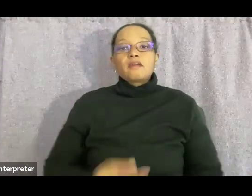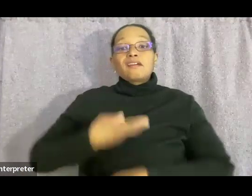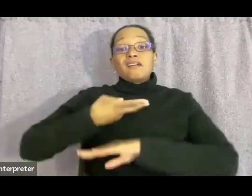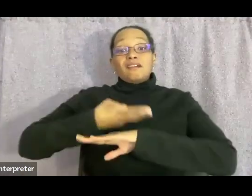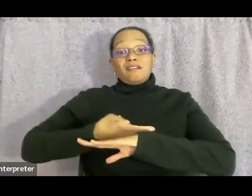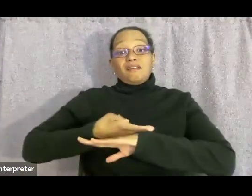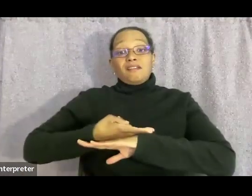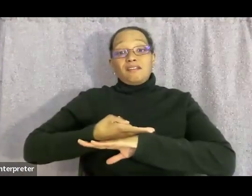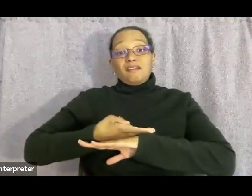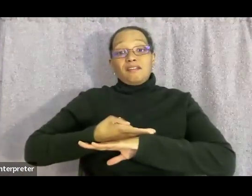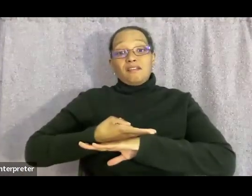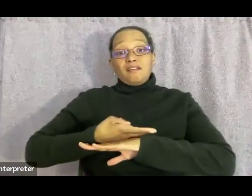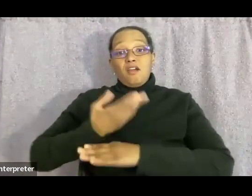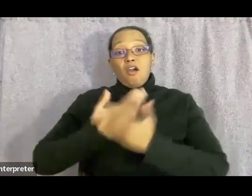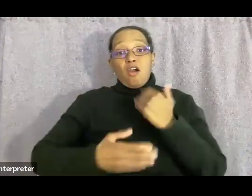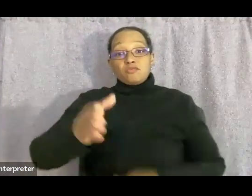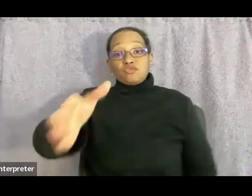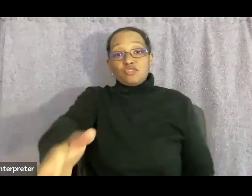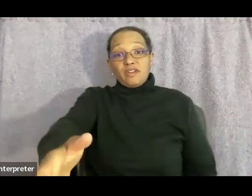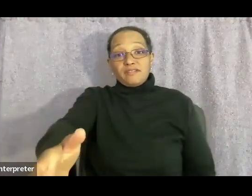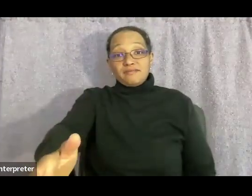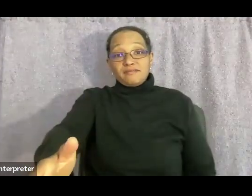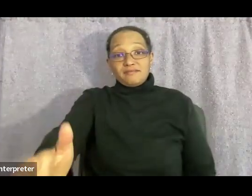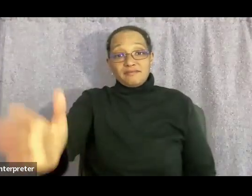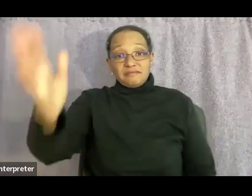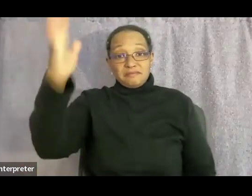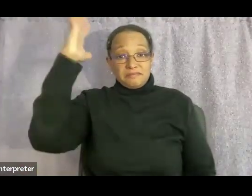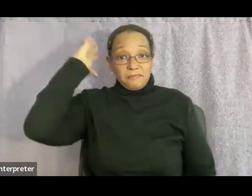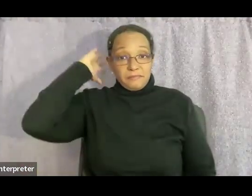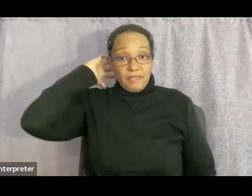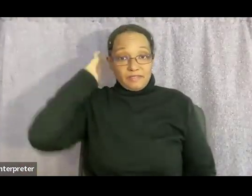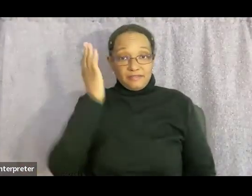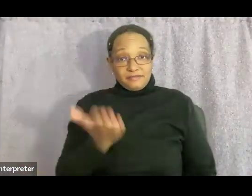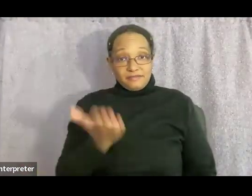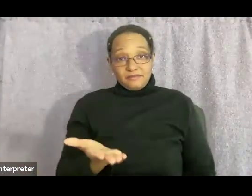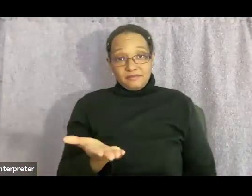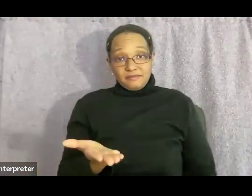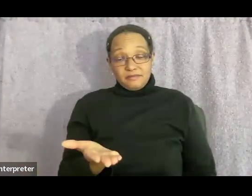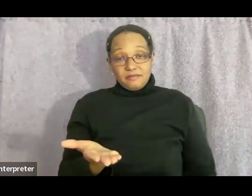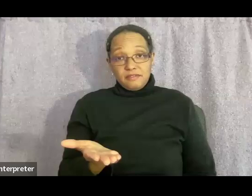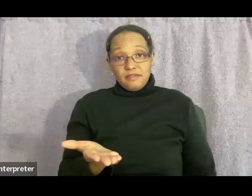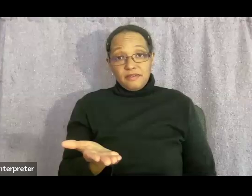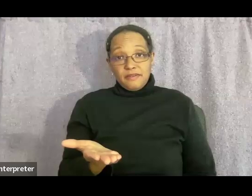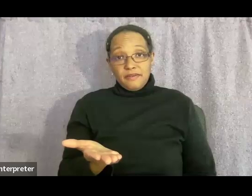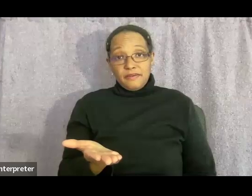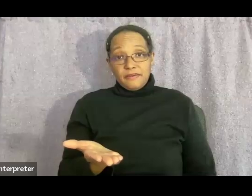Your arm is straight. And you bend like you want to touch the side of your head. Or your forehead. And you come back up.